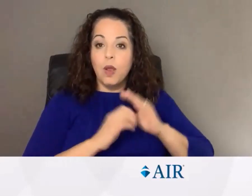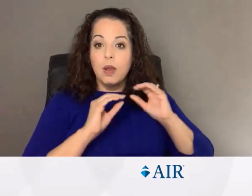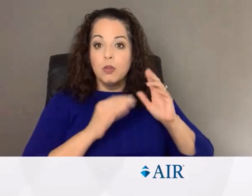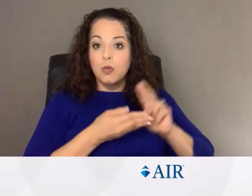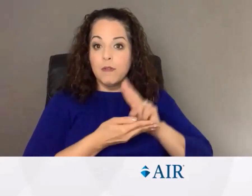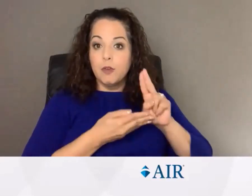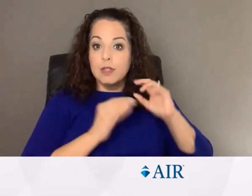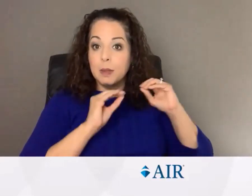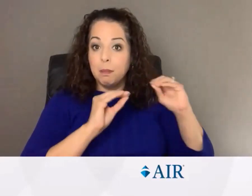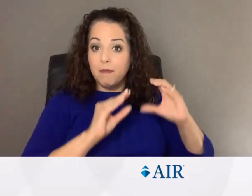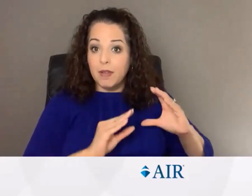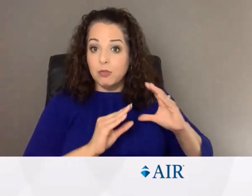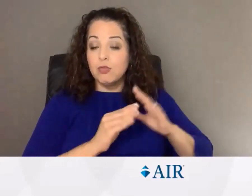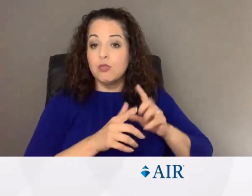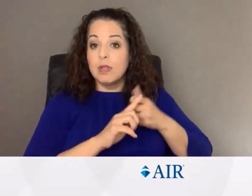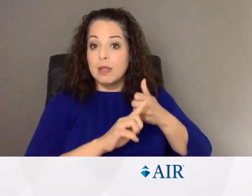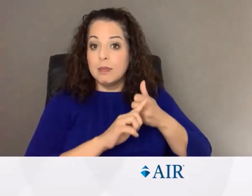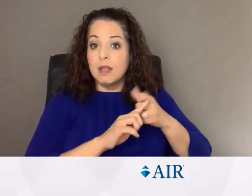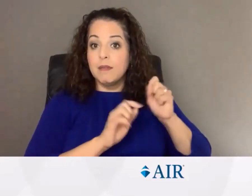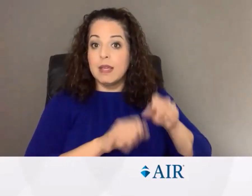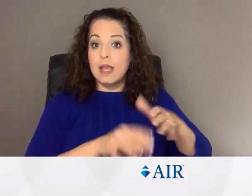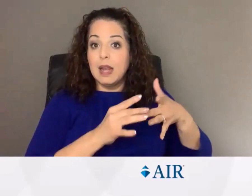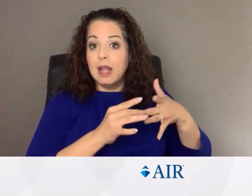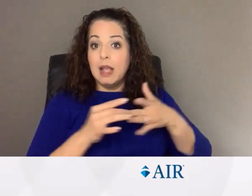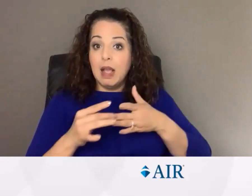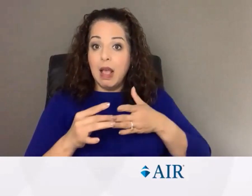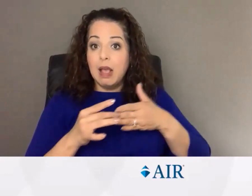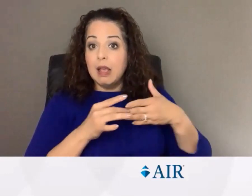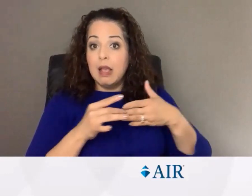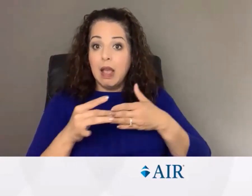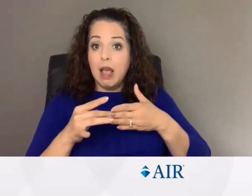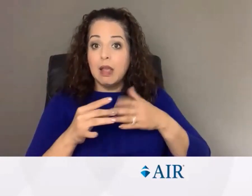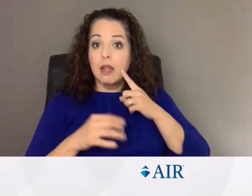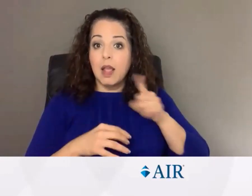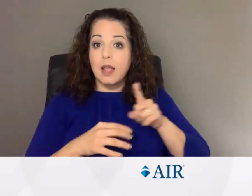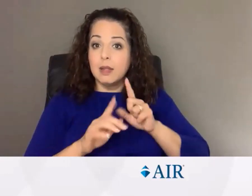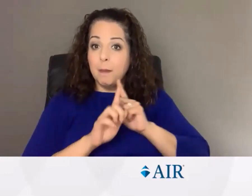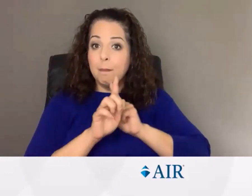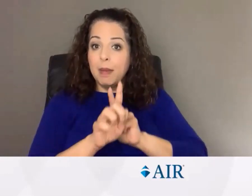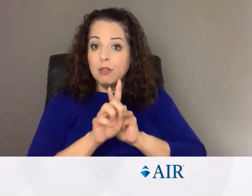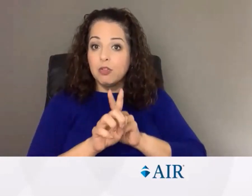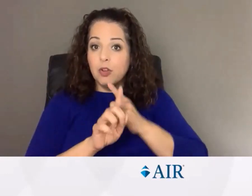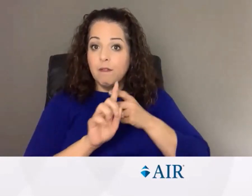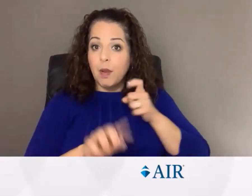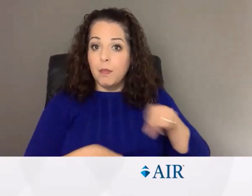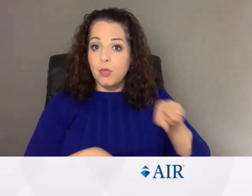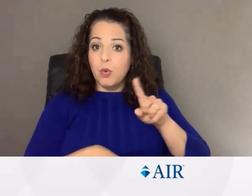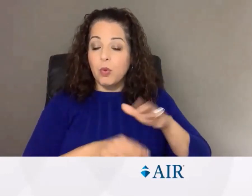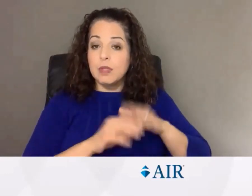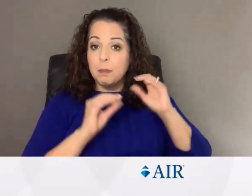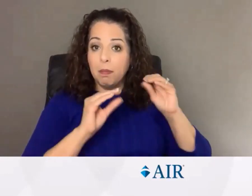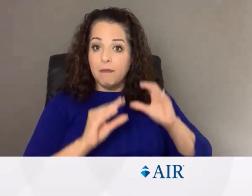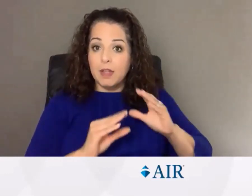So you can be guided and mentored by those professors or KT specialists.